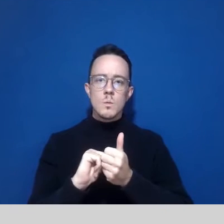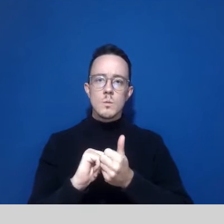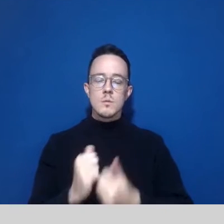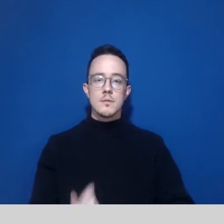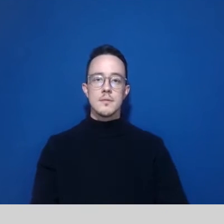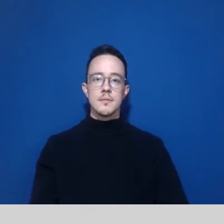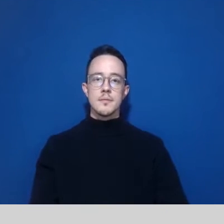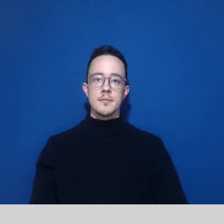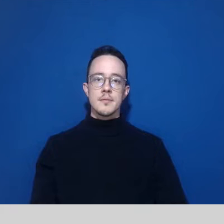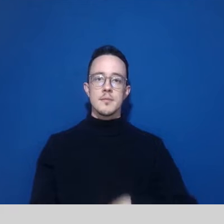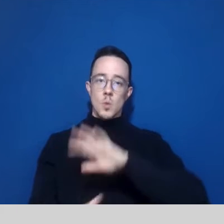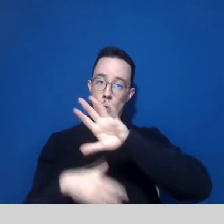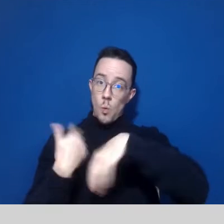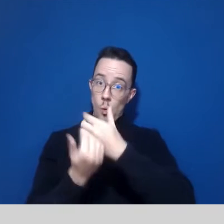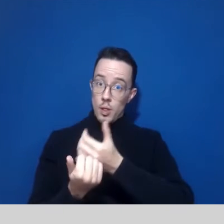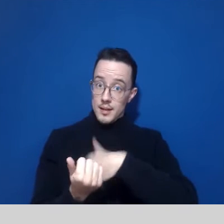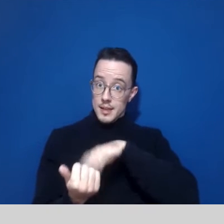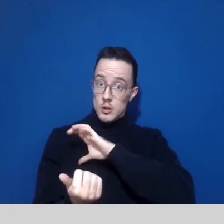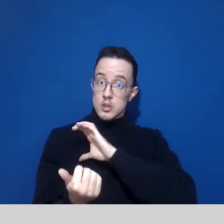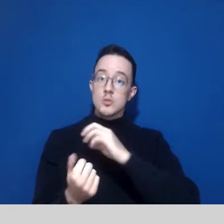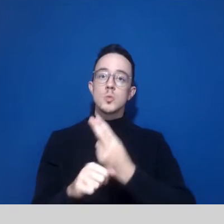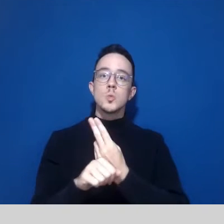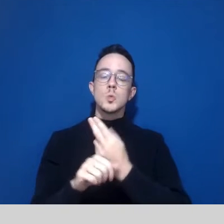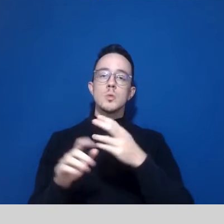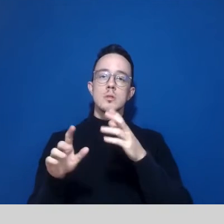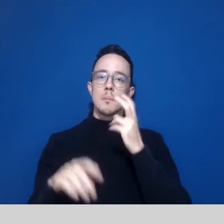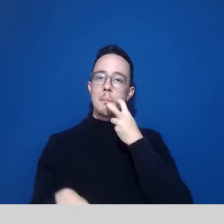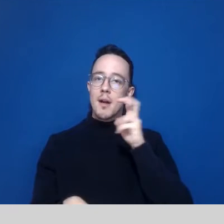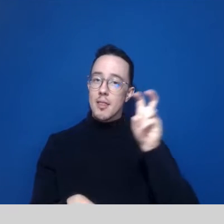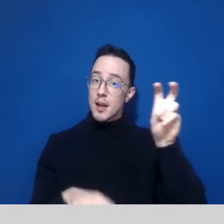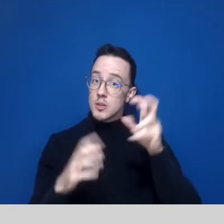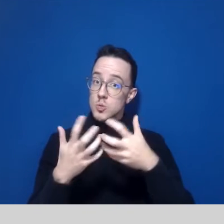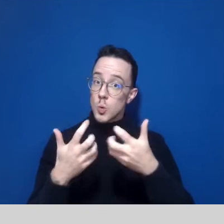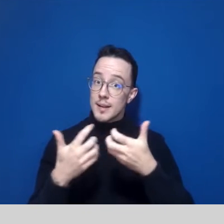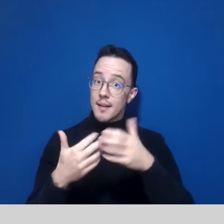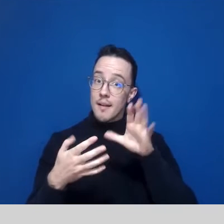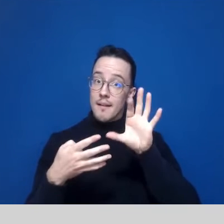and use the standard sorting function of Python.